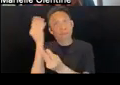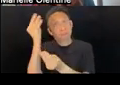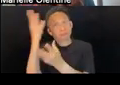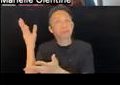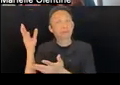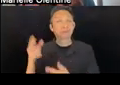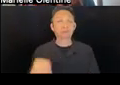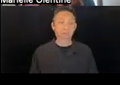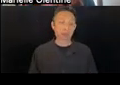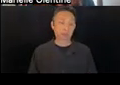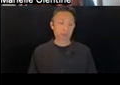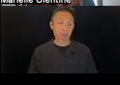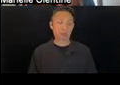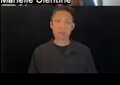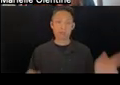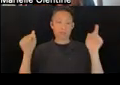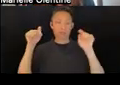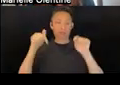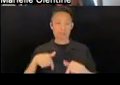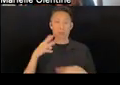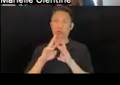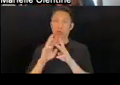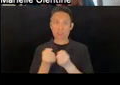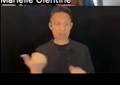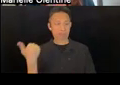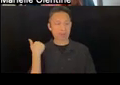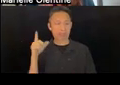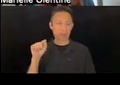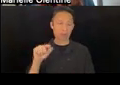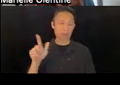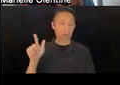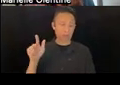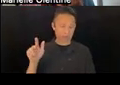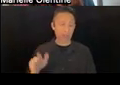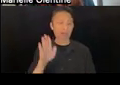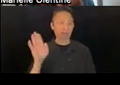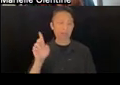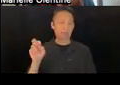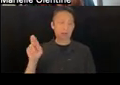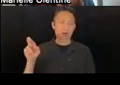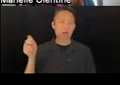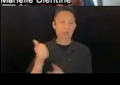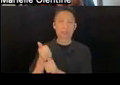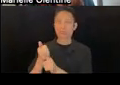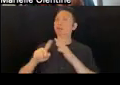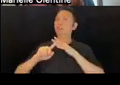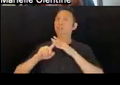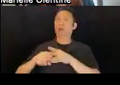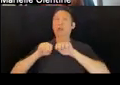we actually met Emily Bridges, the Artistic Director